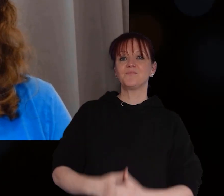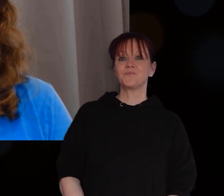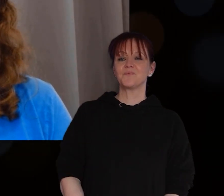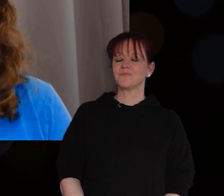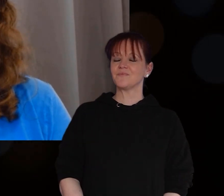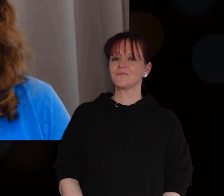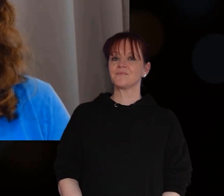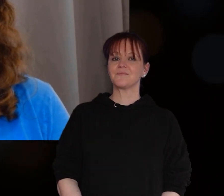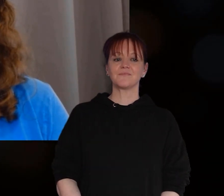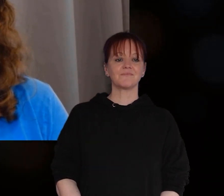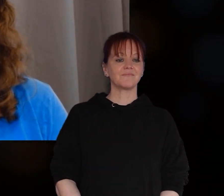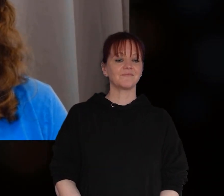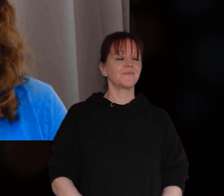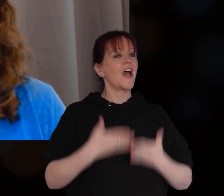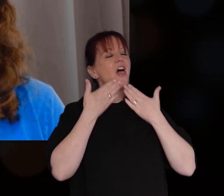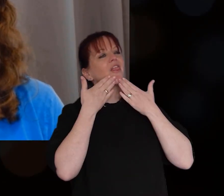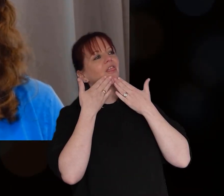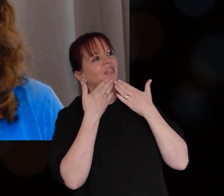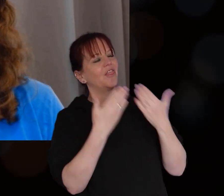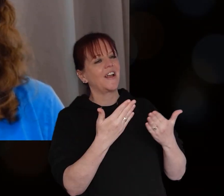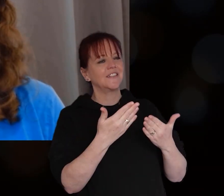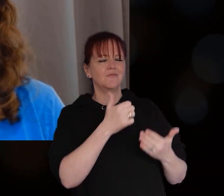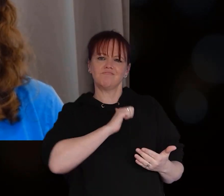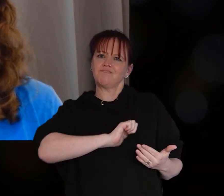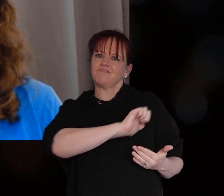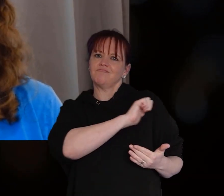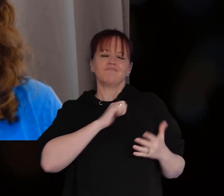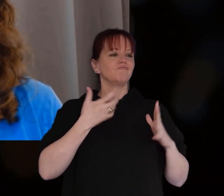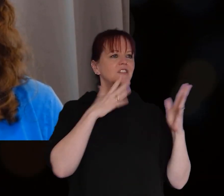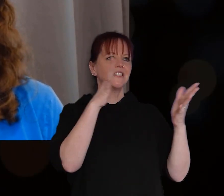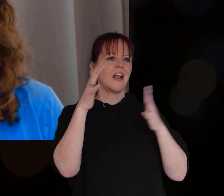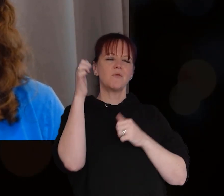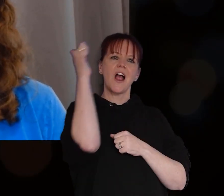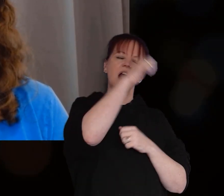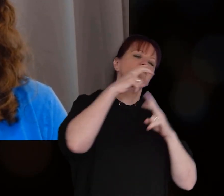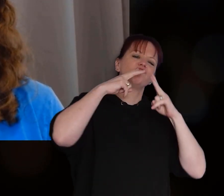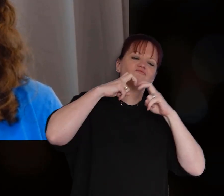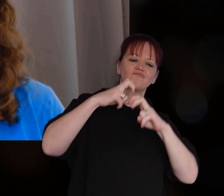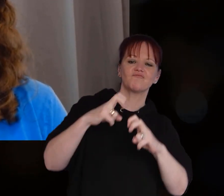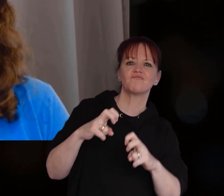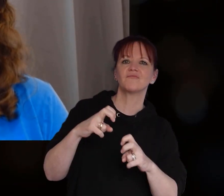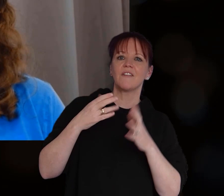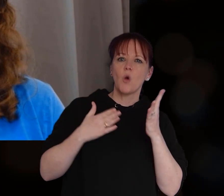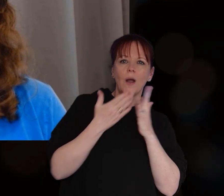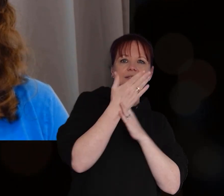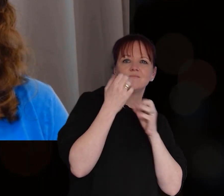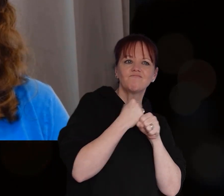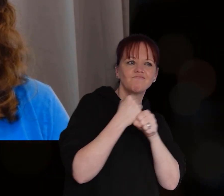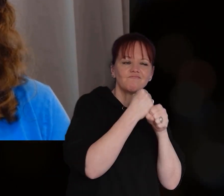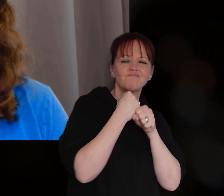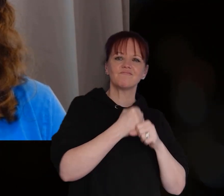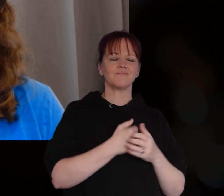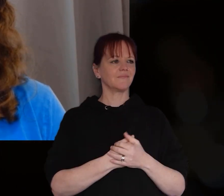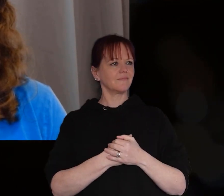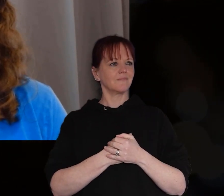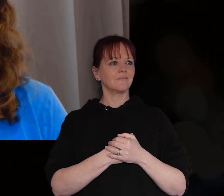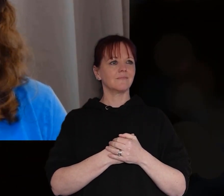Thank you, Steve. It is an honor to help celebrate academic research in game accessibility. Accessibility remains a topic